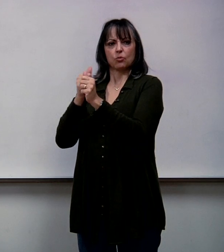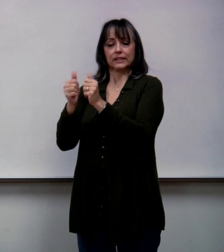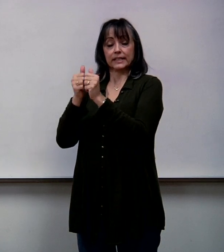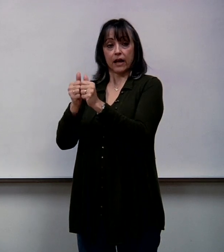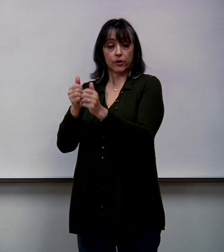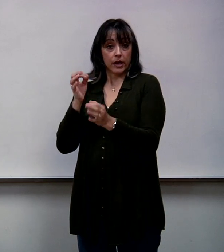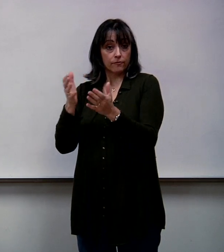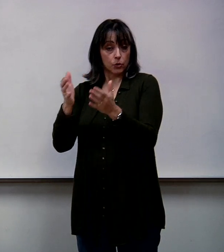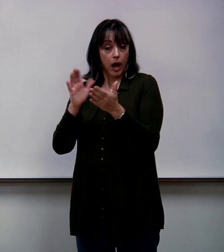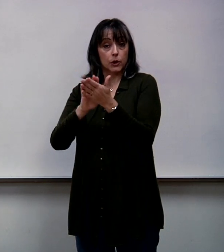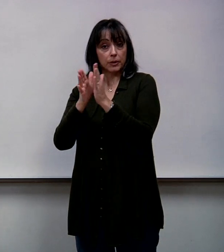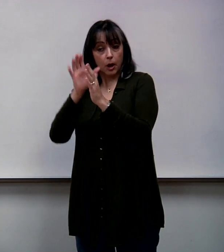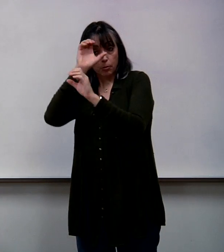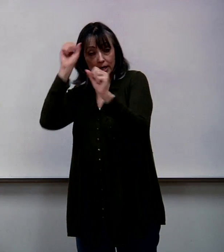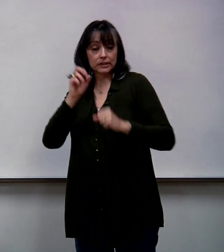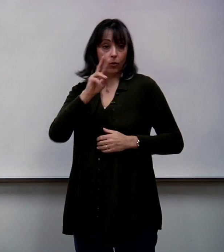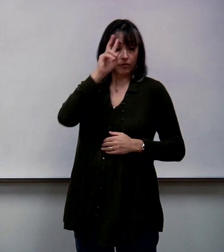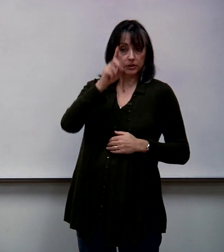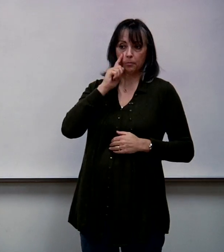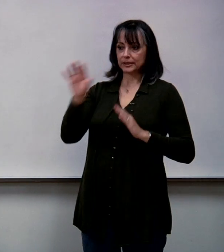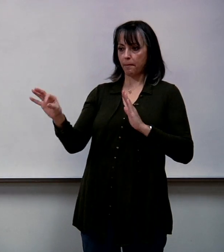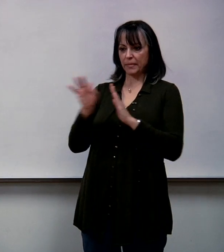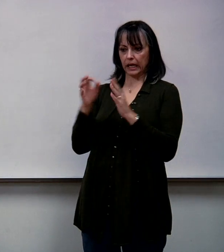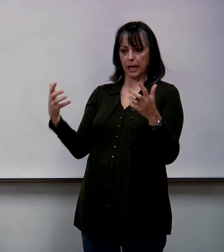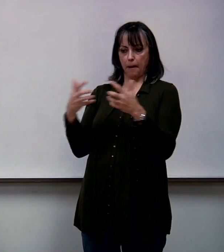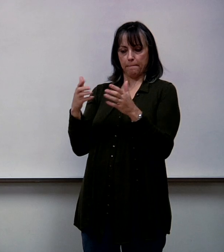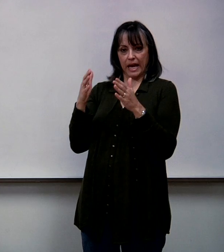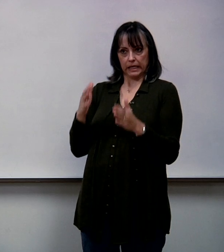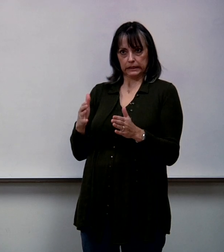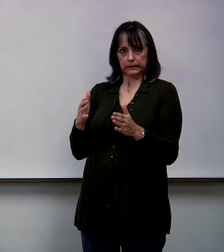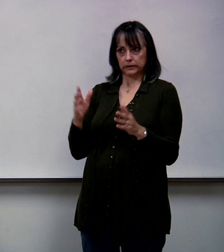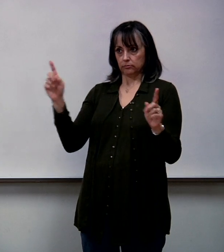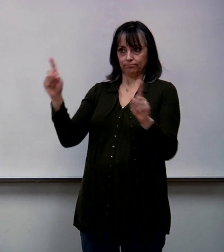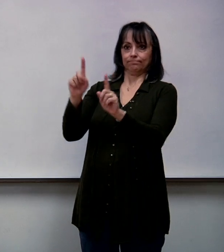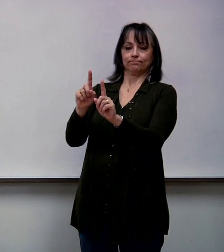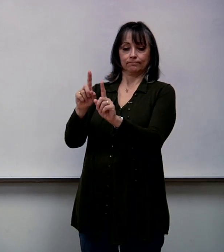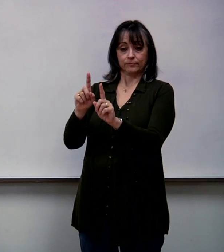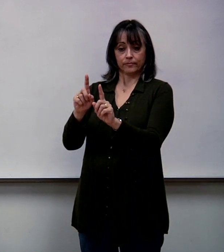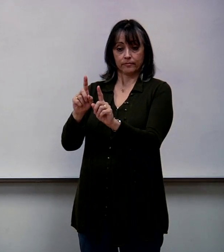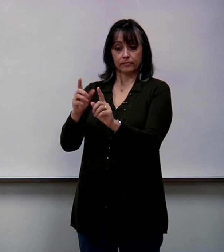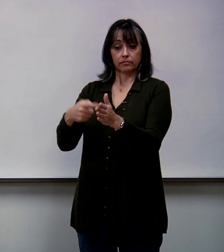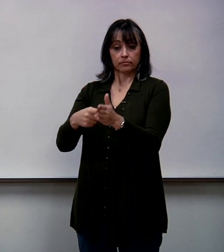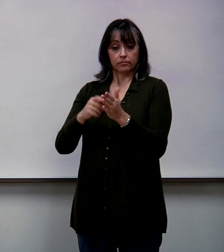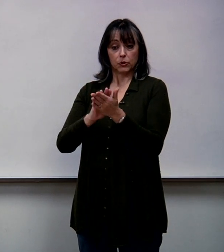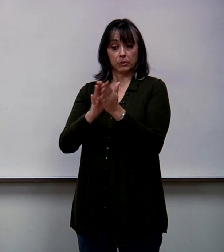If you're interested in running for vice president you will need to have somebody who wants to run for president. The qualifications for those positions are the same.